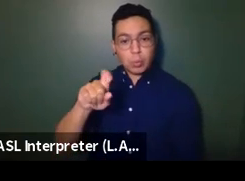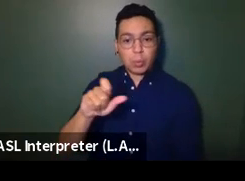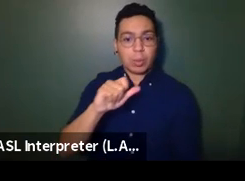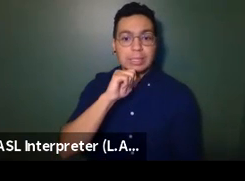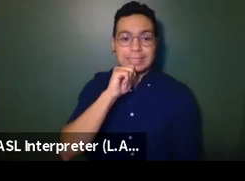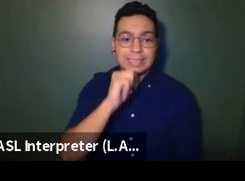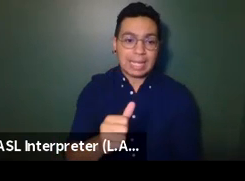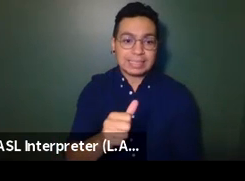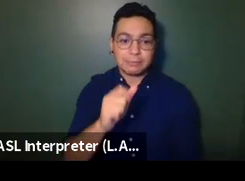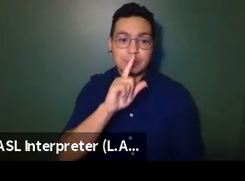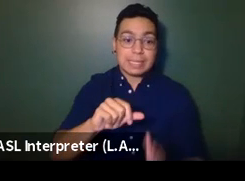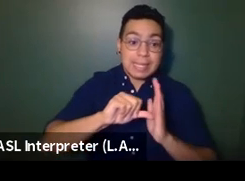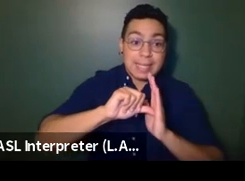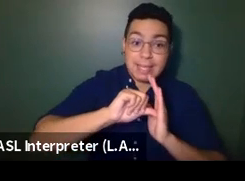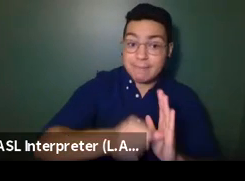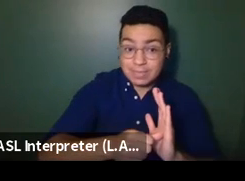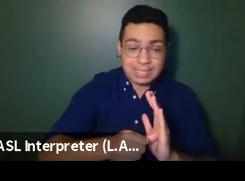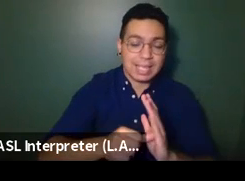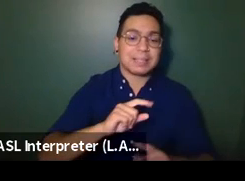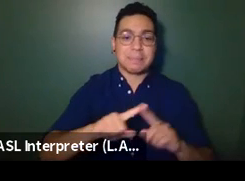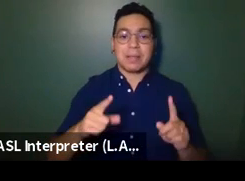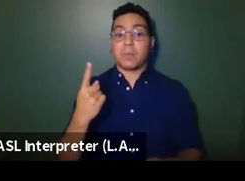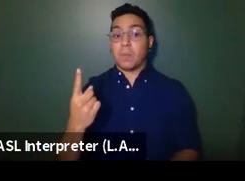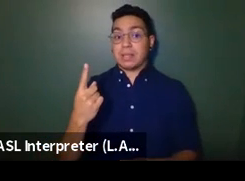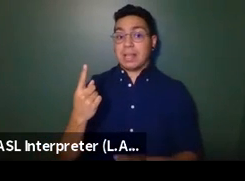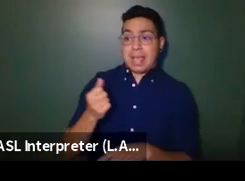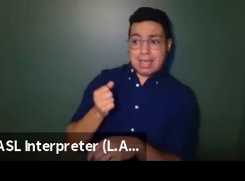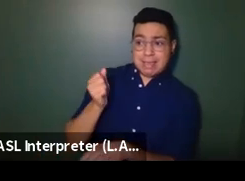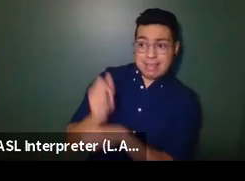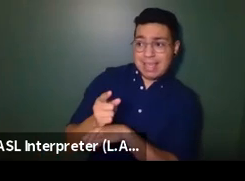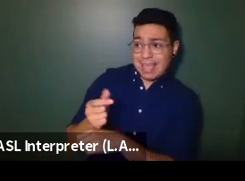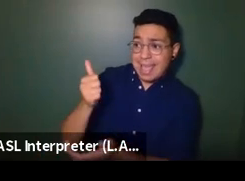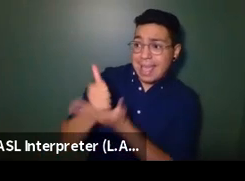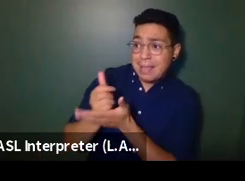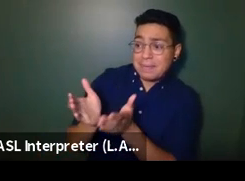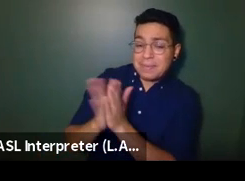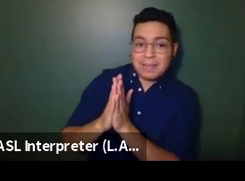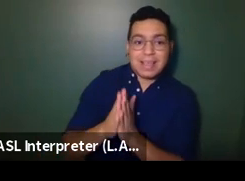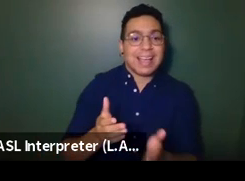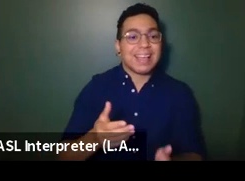Katherine Livick - ESD 112: emphasize this, but I actually once sent them a help request and ask them to put a skull and crossbones on that folder.